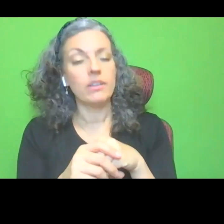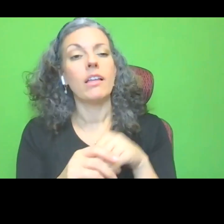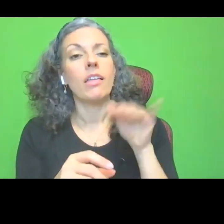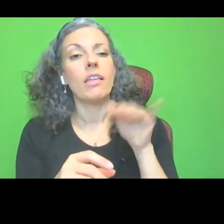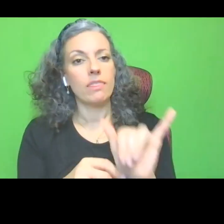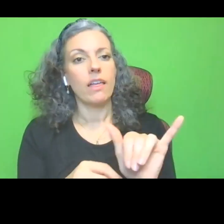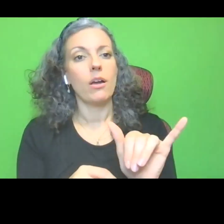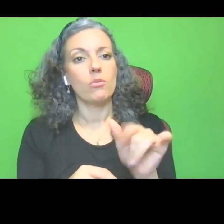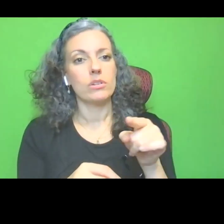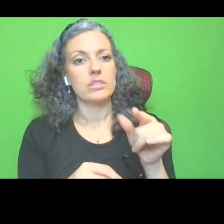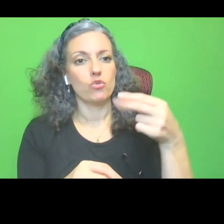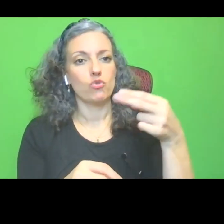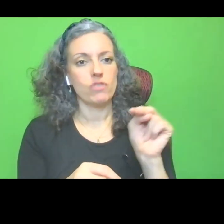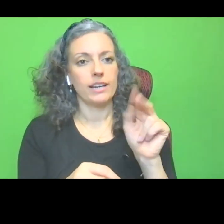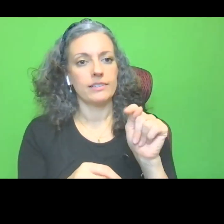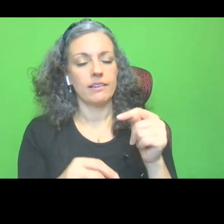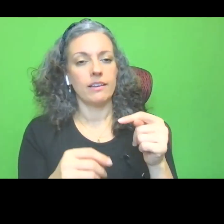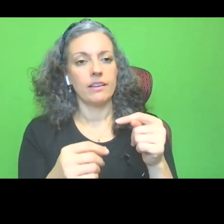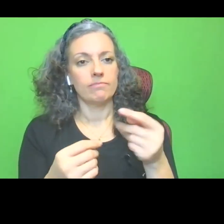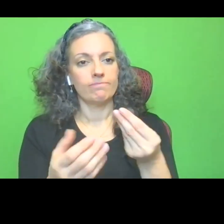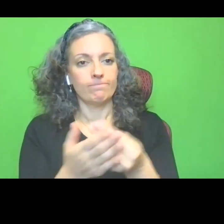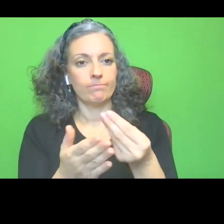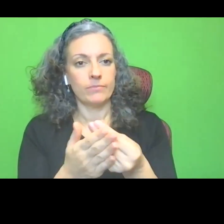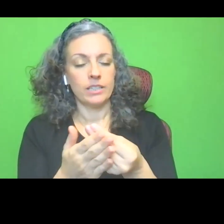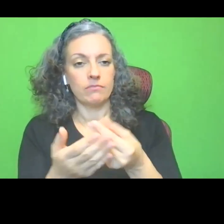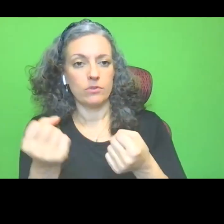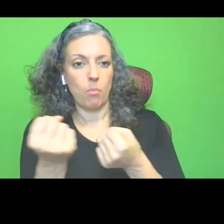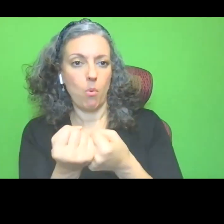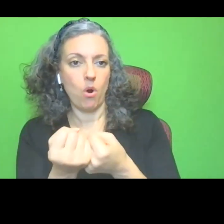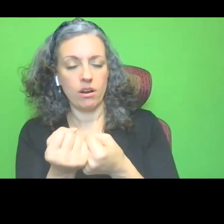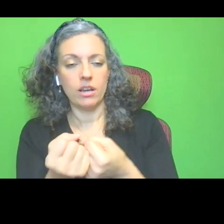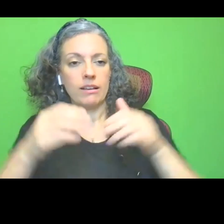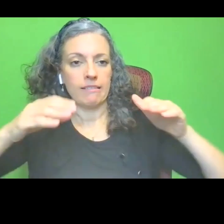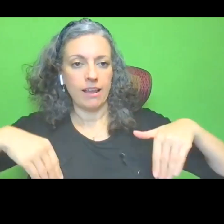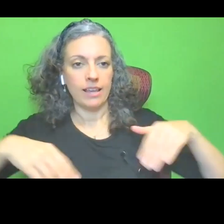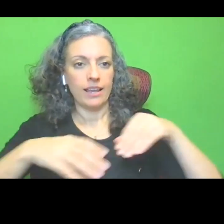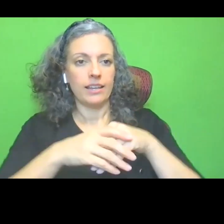That was actually a grant-funded effort and is not in the WebAIM website just yet, but I think I will put it in here